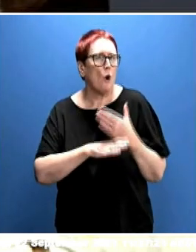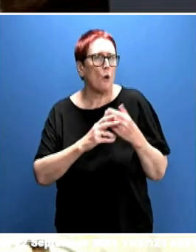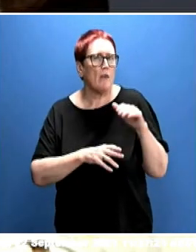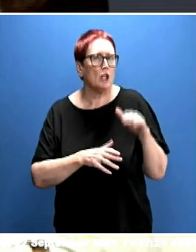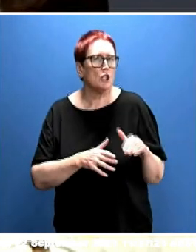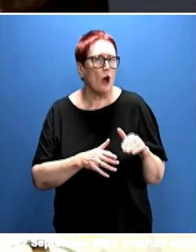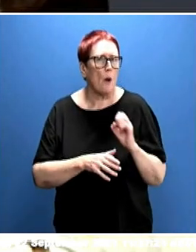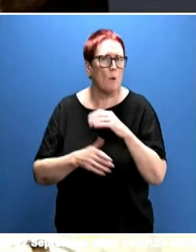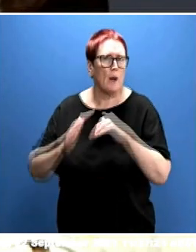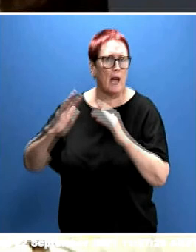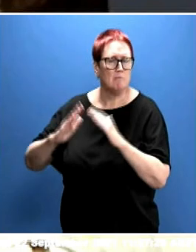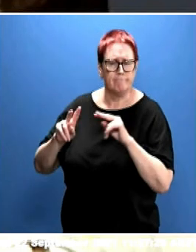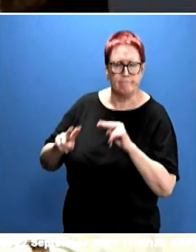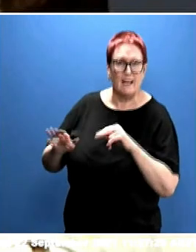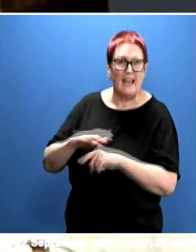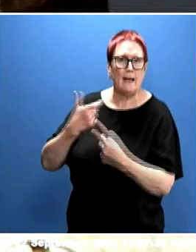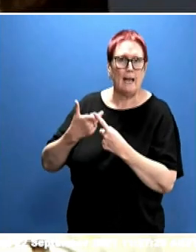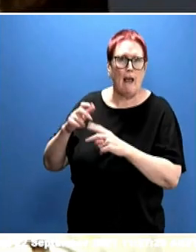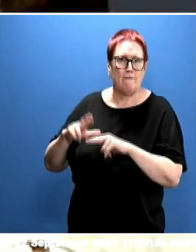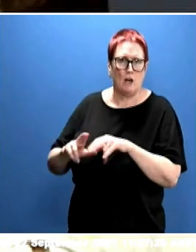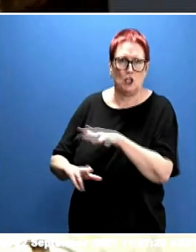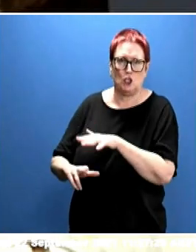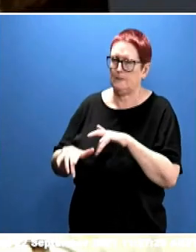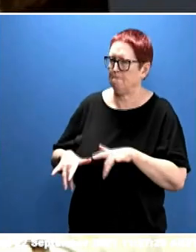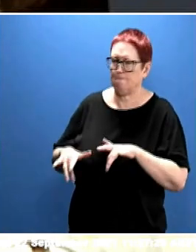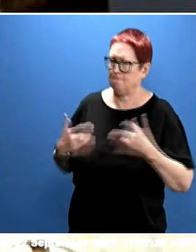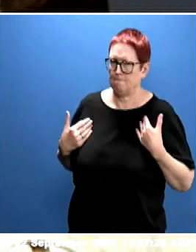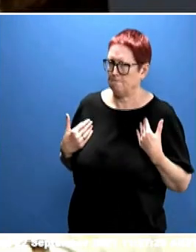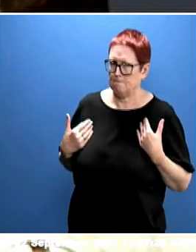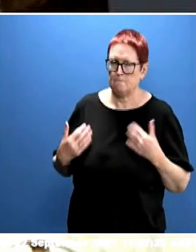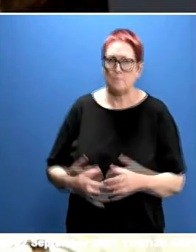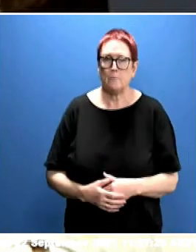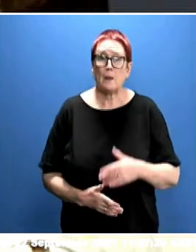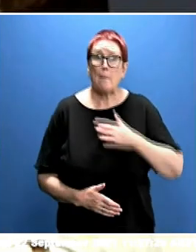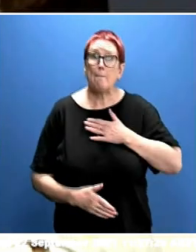held in Secure Care at Kath French, so the evidence I'd give today